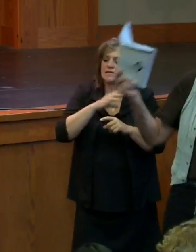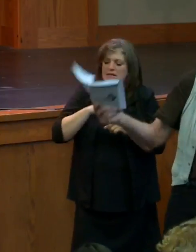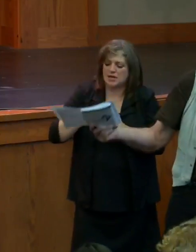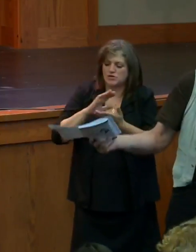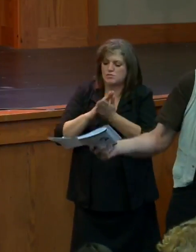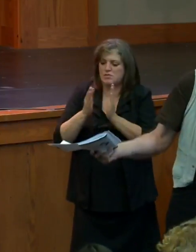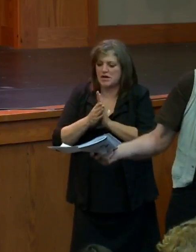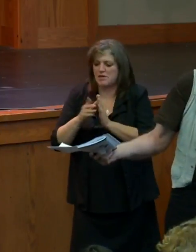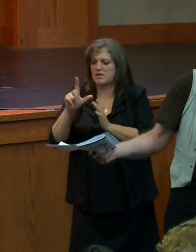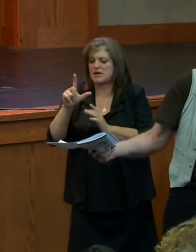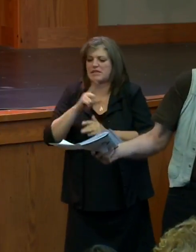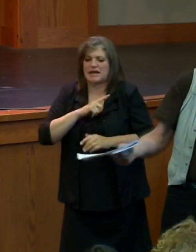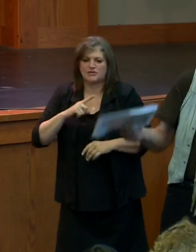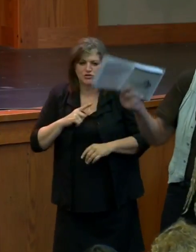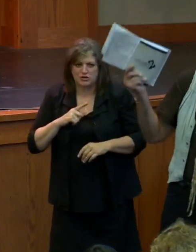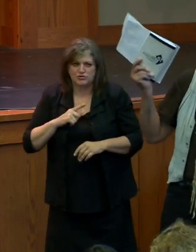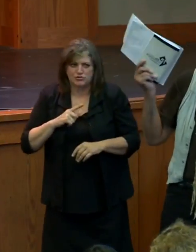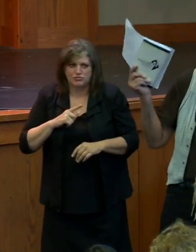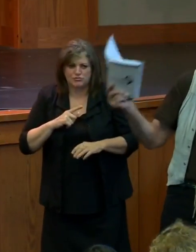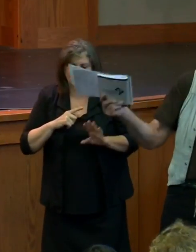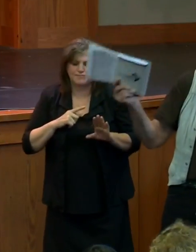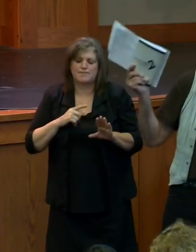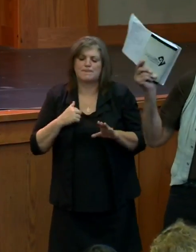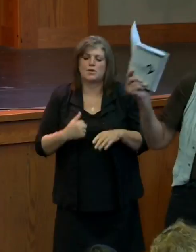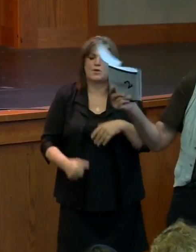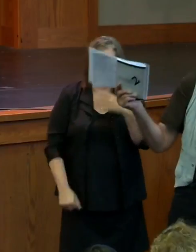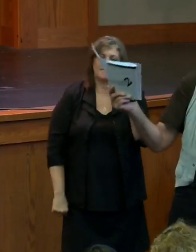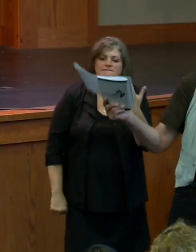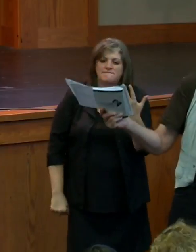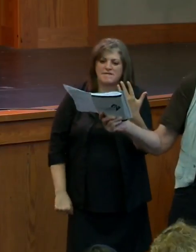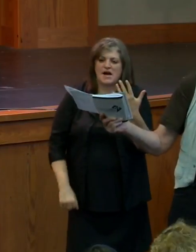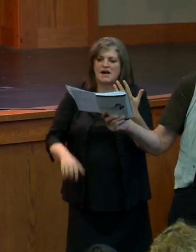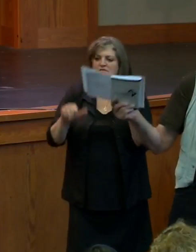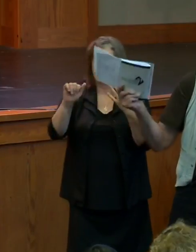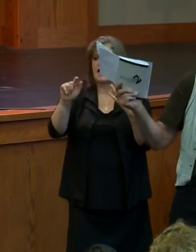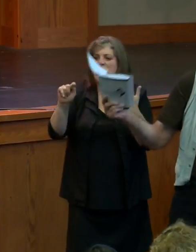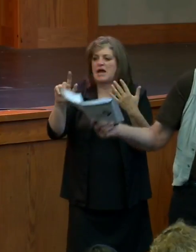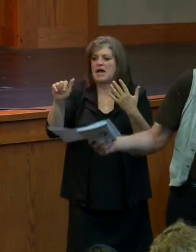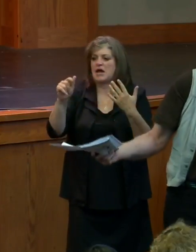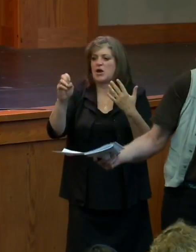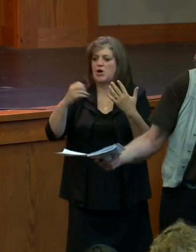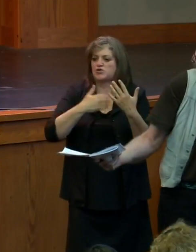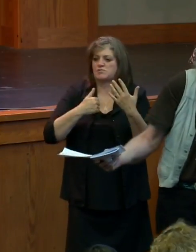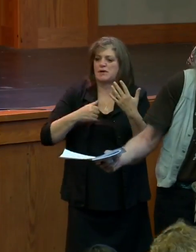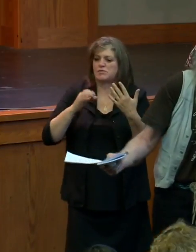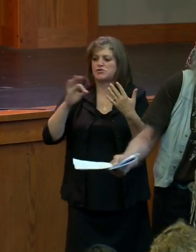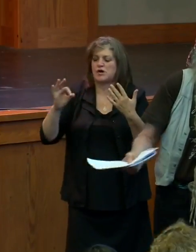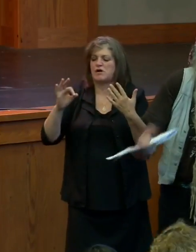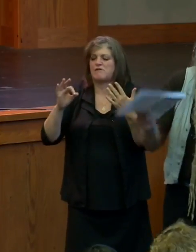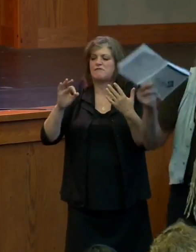THE LEGISLATURE WE HAVE FIVE AT-LARGE MEMBERS OF THE CITY COUNCIL.